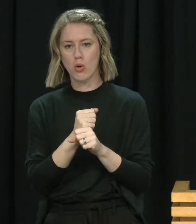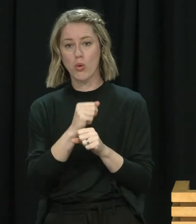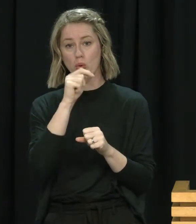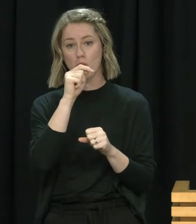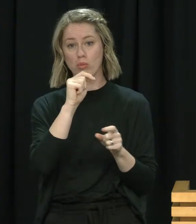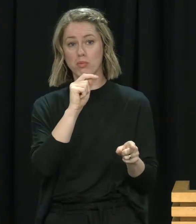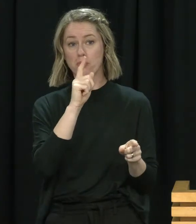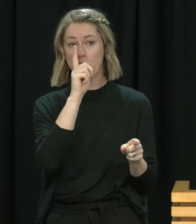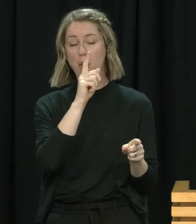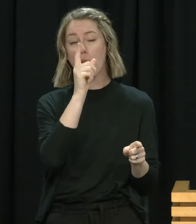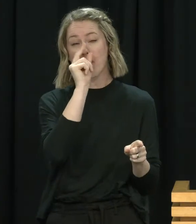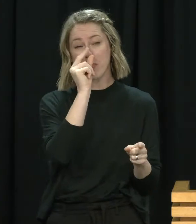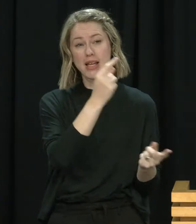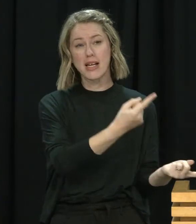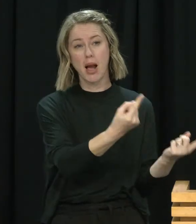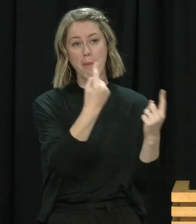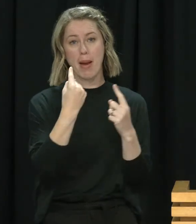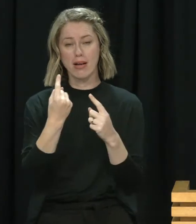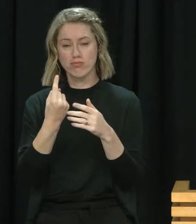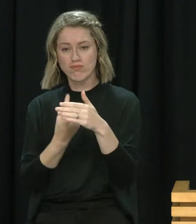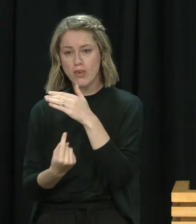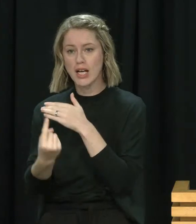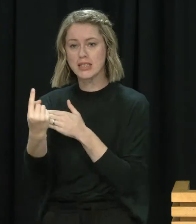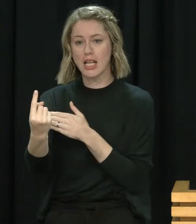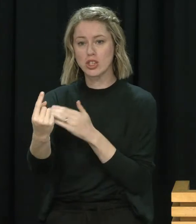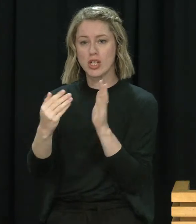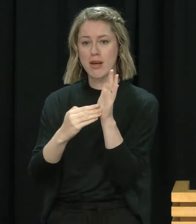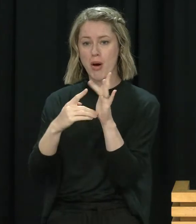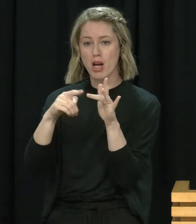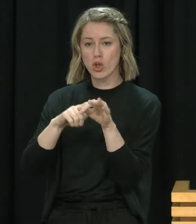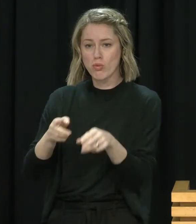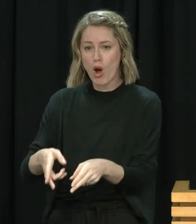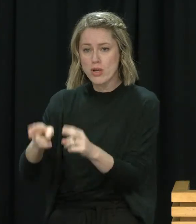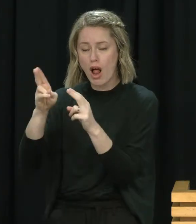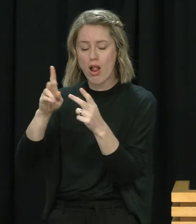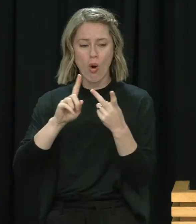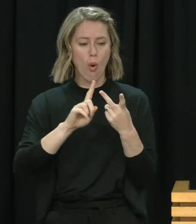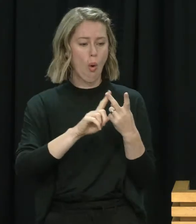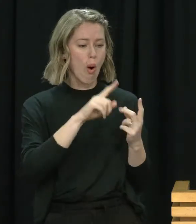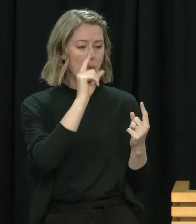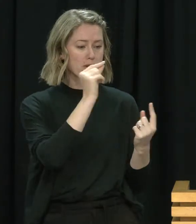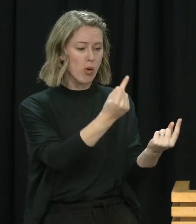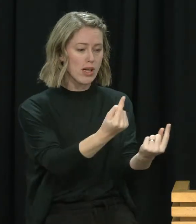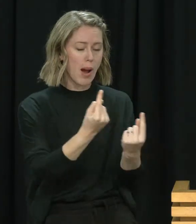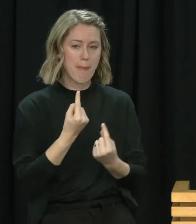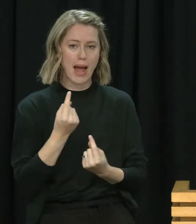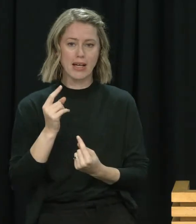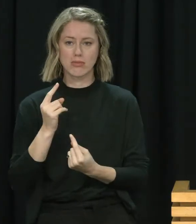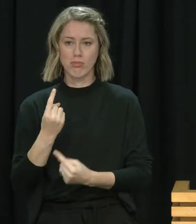work up a variety of different